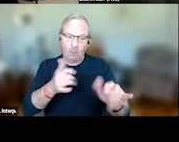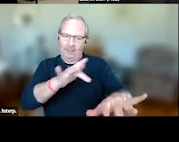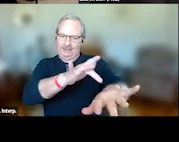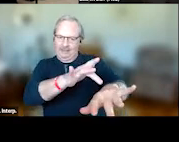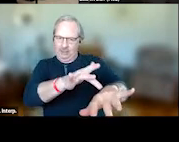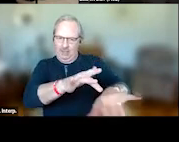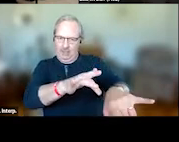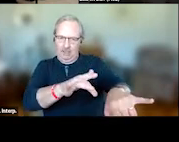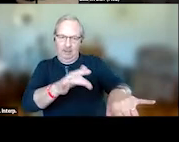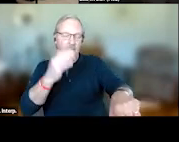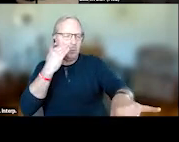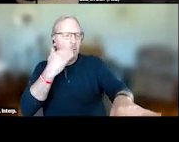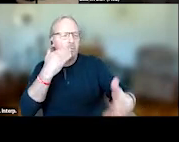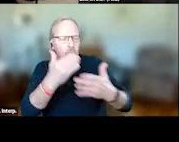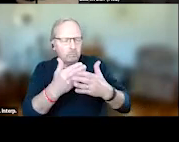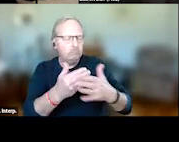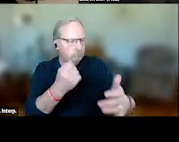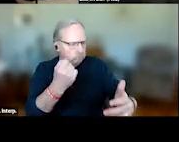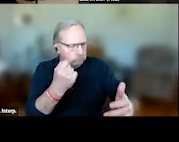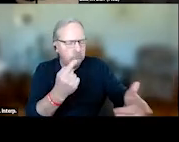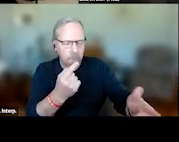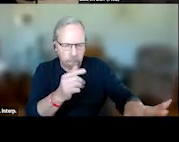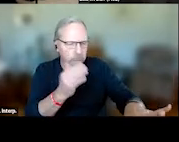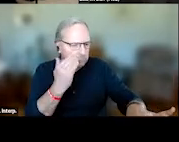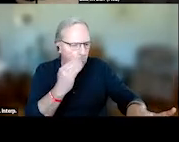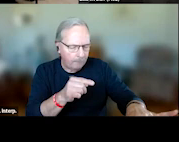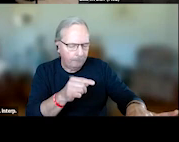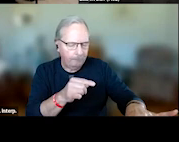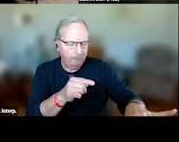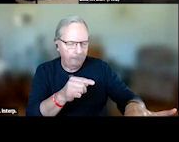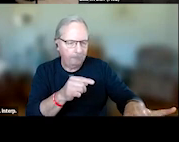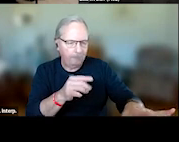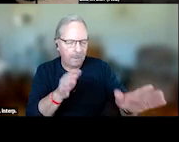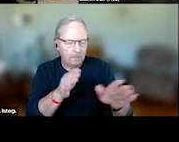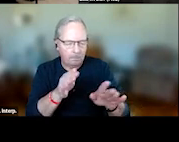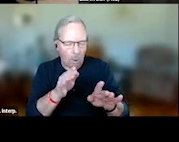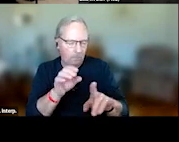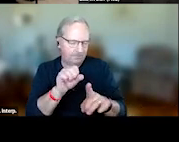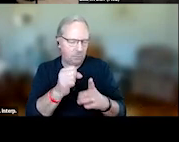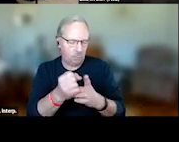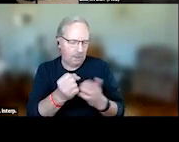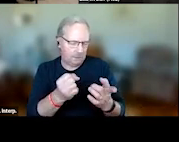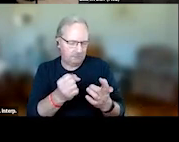that really well and like under some very, you know, small circumstances or rare circumstances.